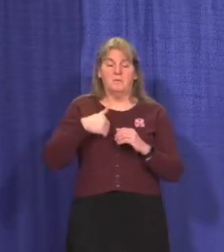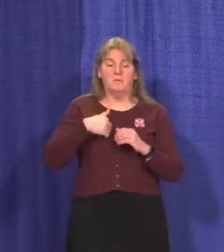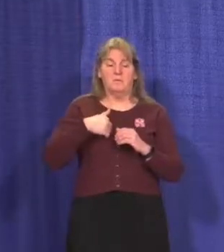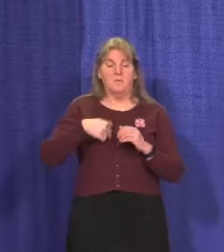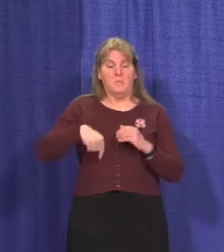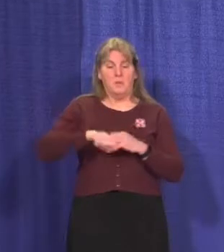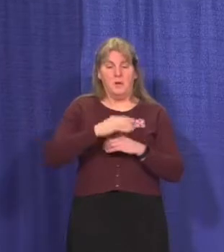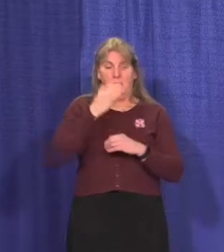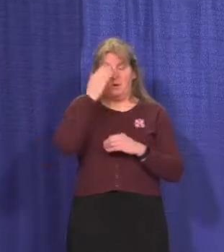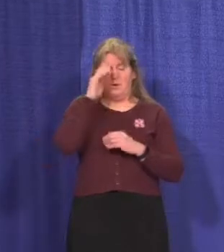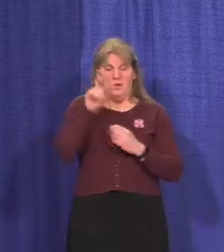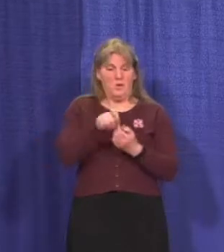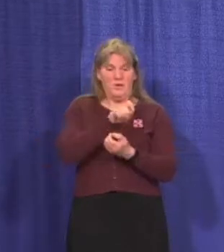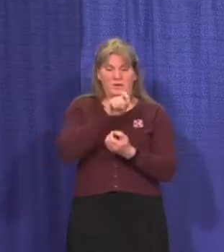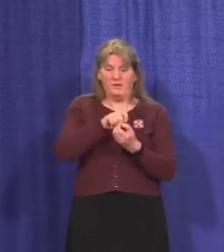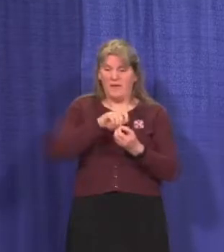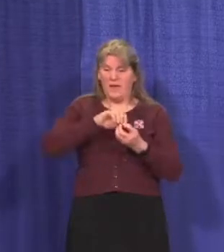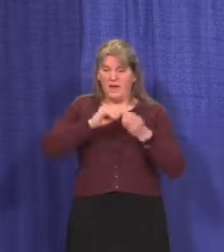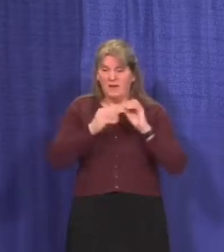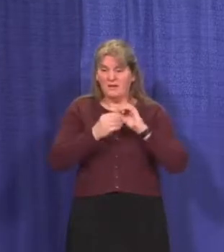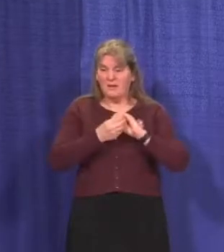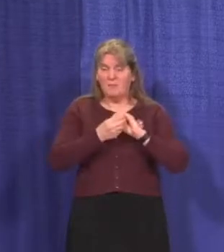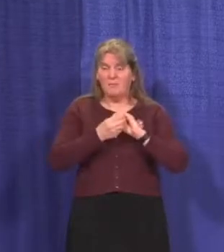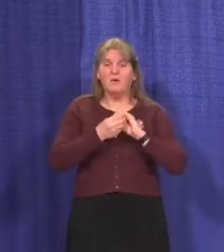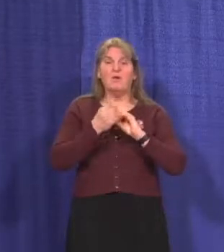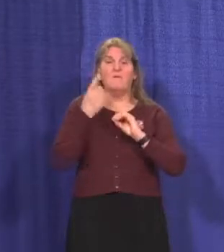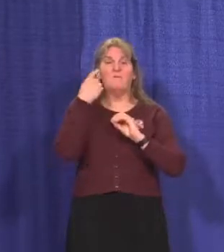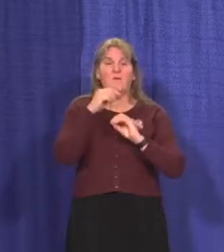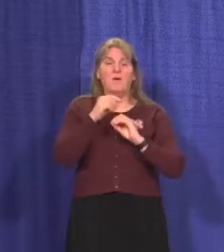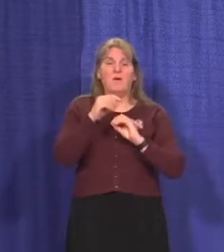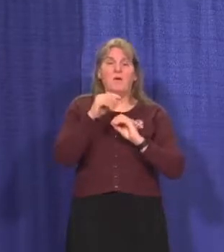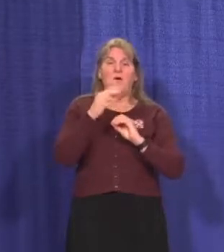herd immunity based on these